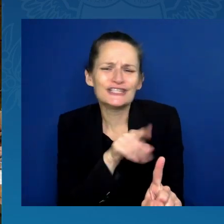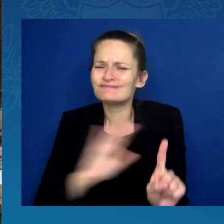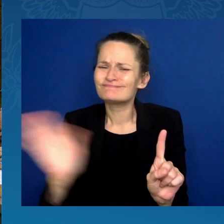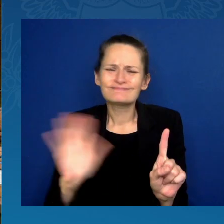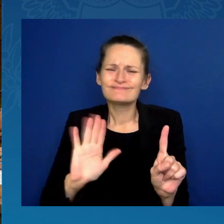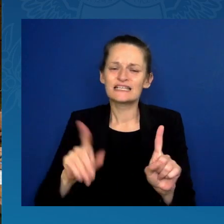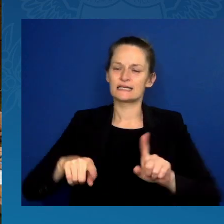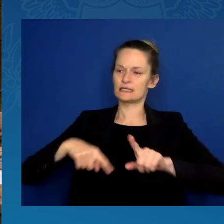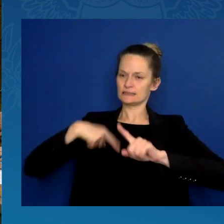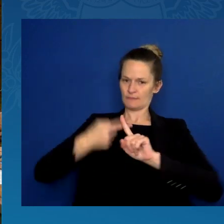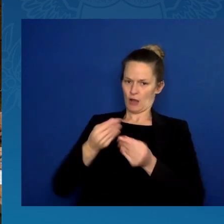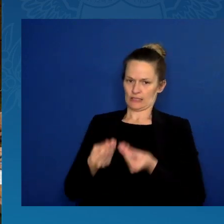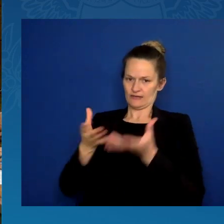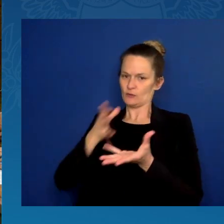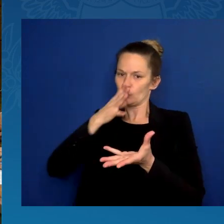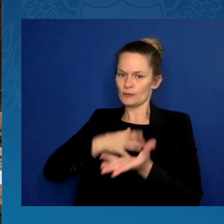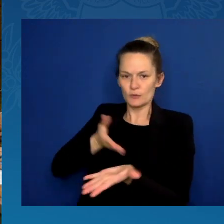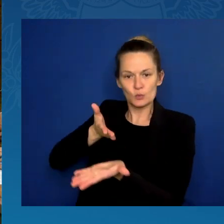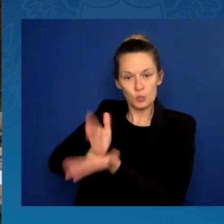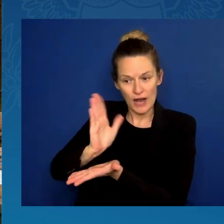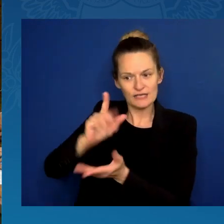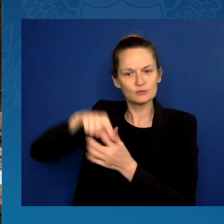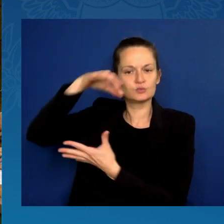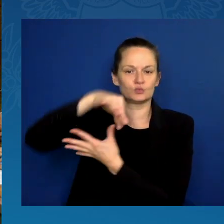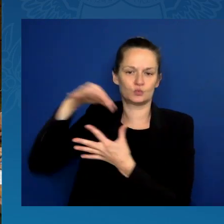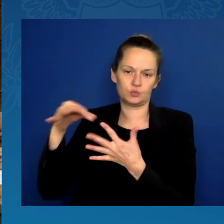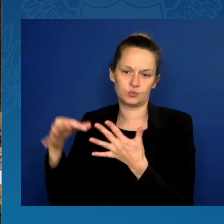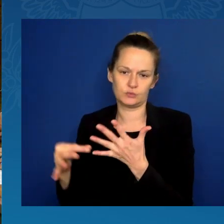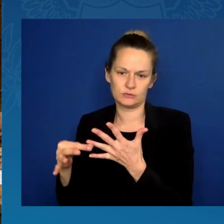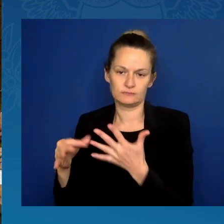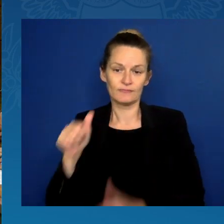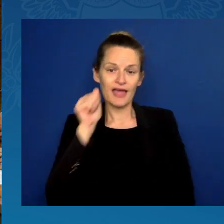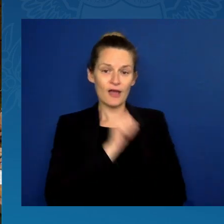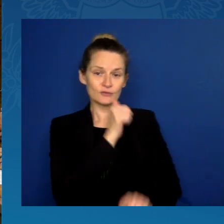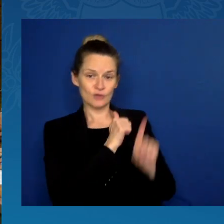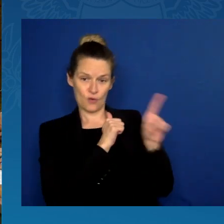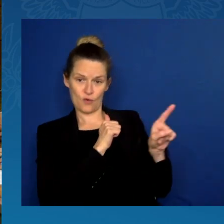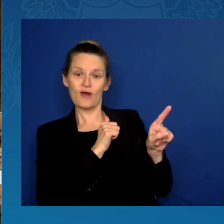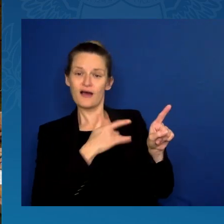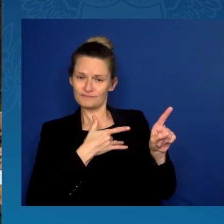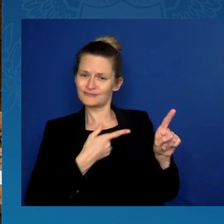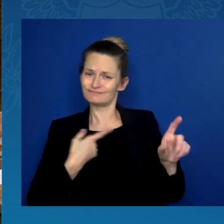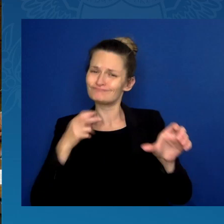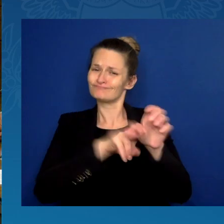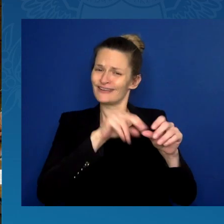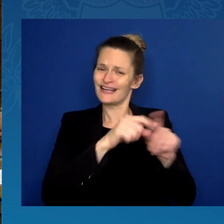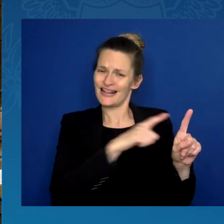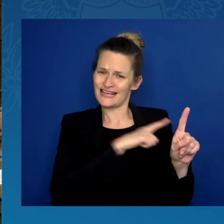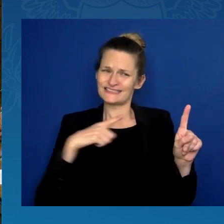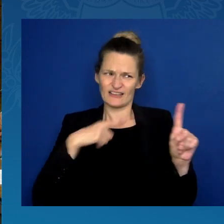In the state of Arizona, serving in the legislature, it's been very difficult because we are a state -- one of the states is the most restrictive